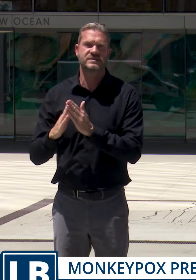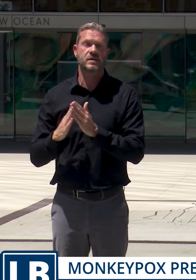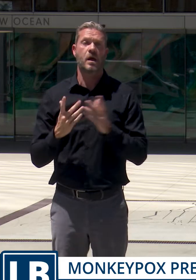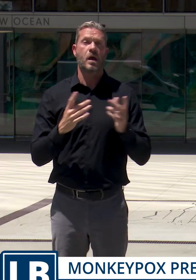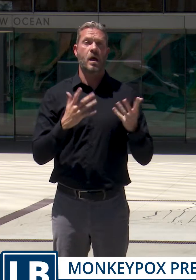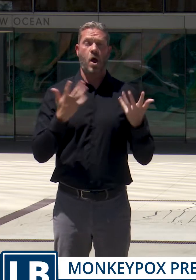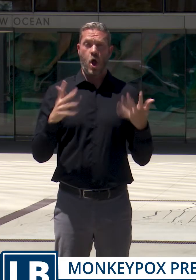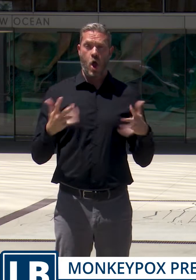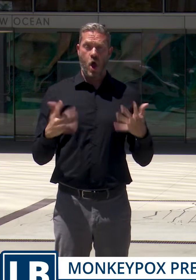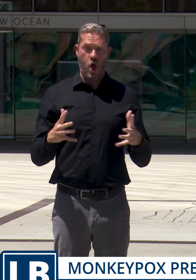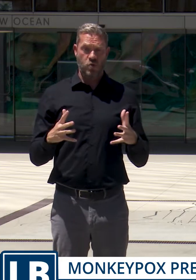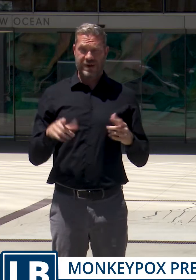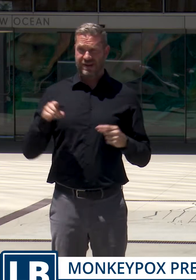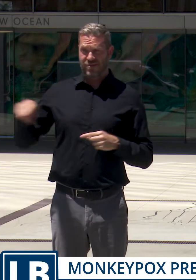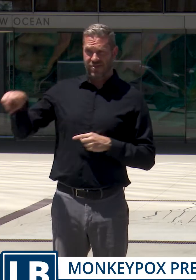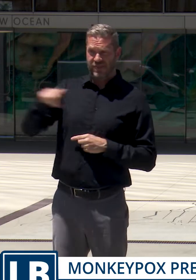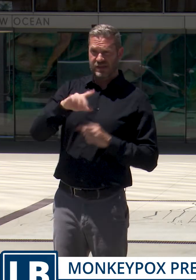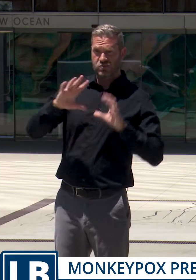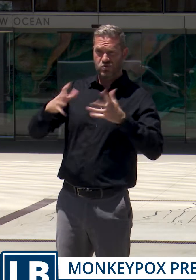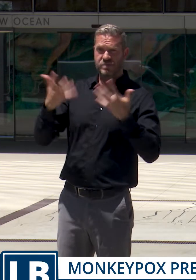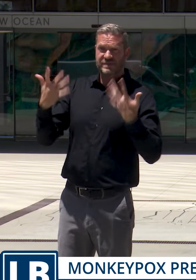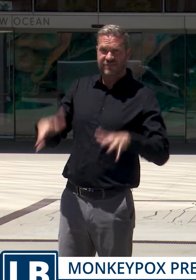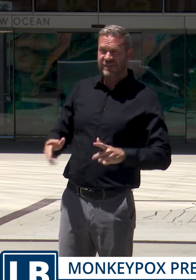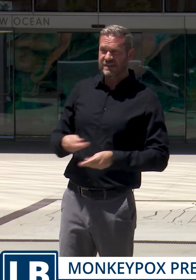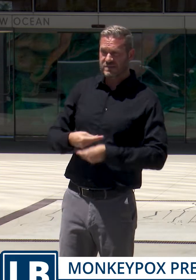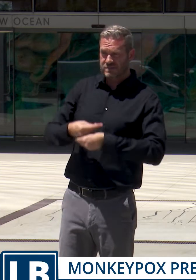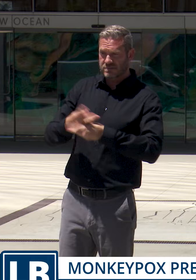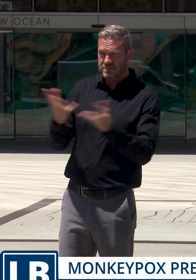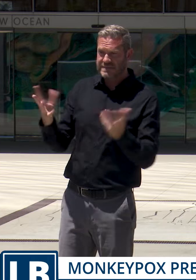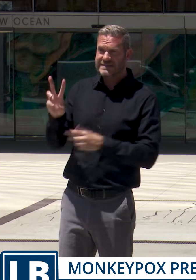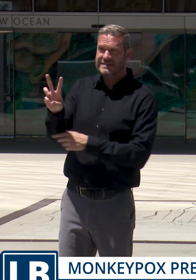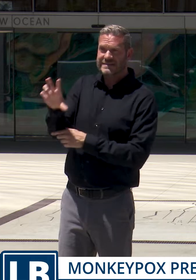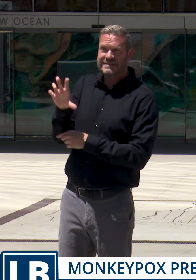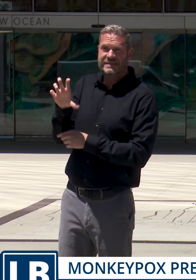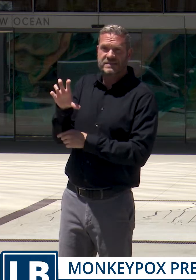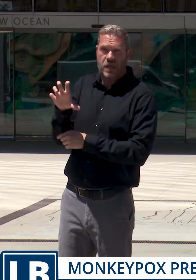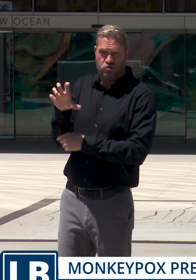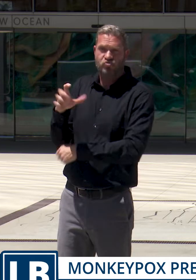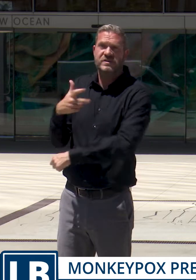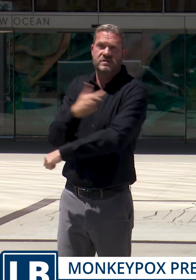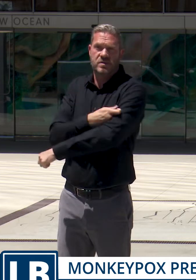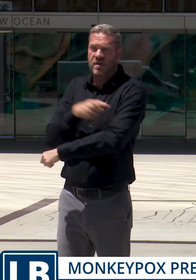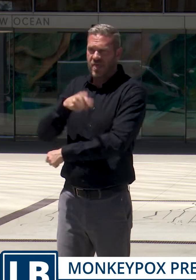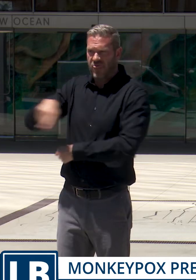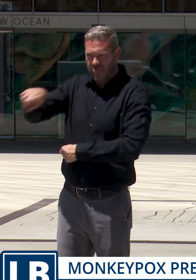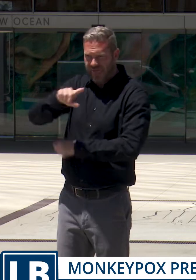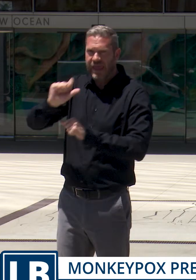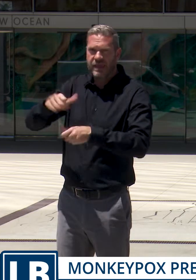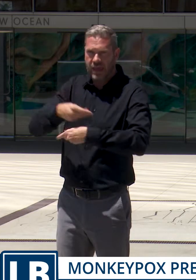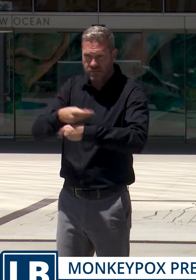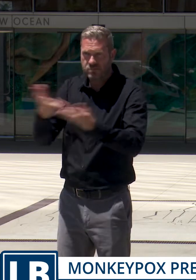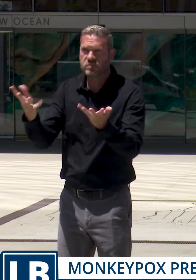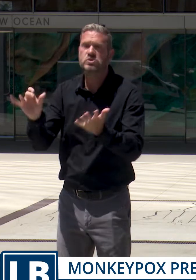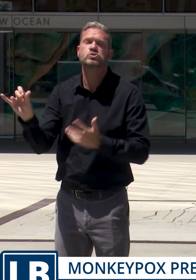given these organizations 600 doses directly so they can also go out and give vaccinations for